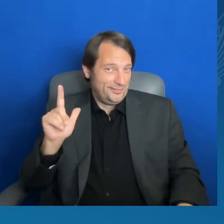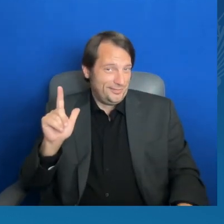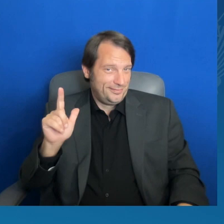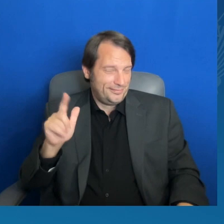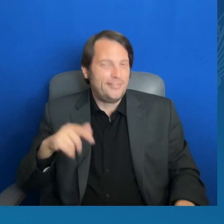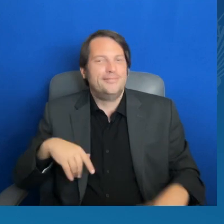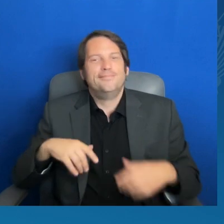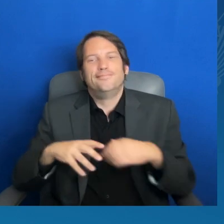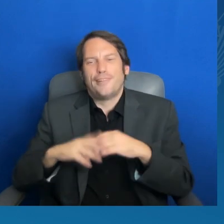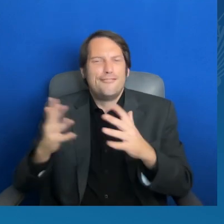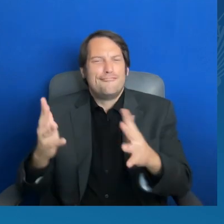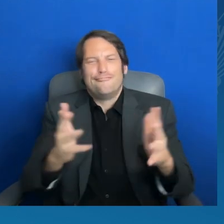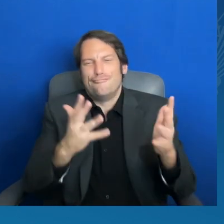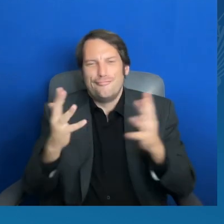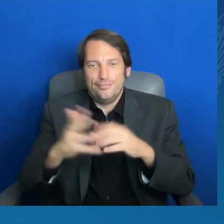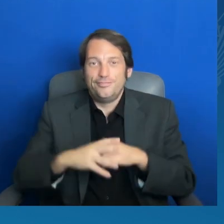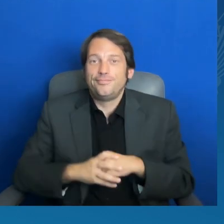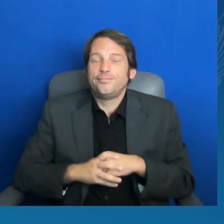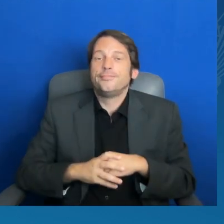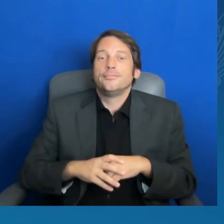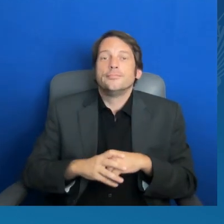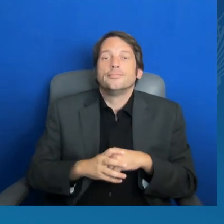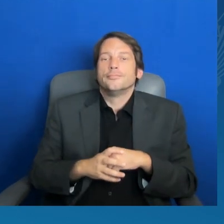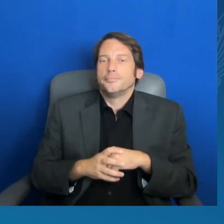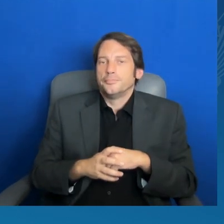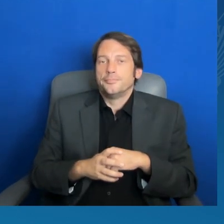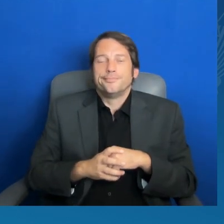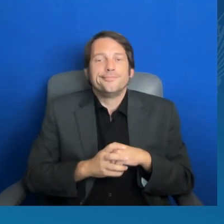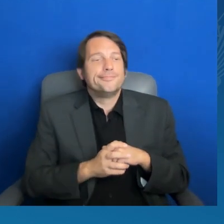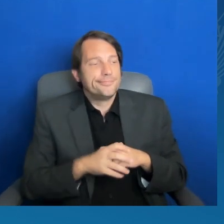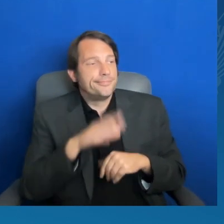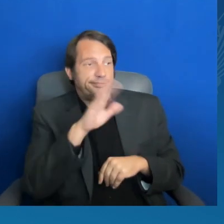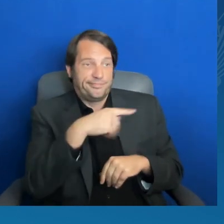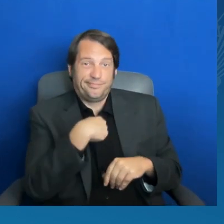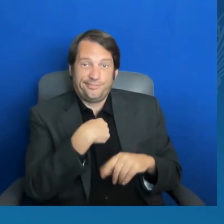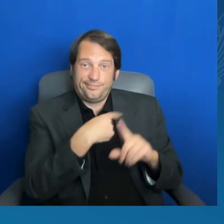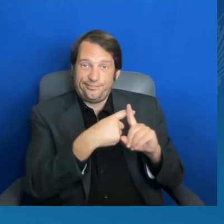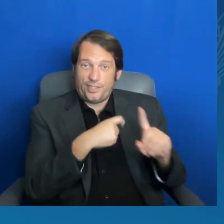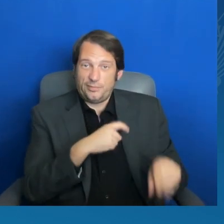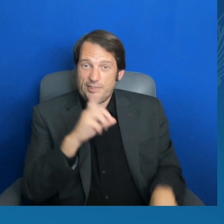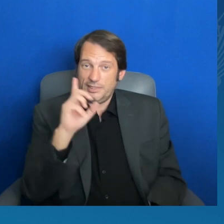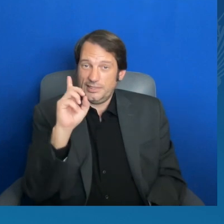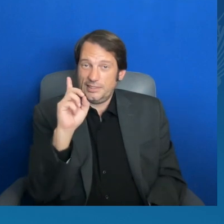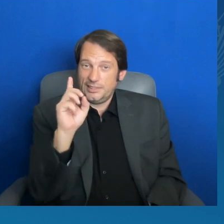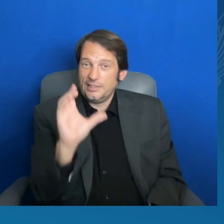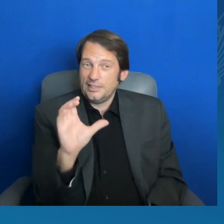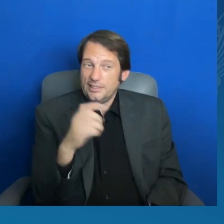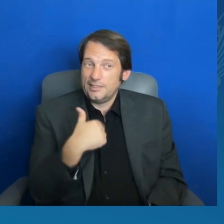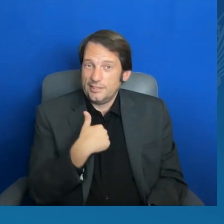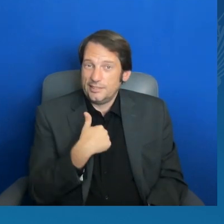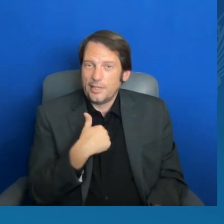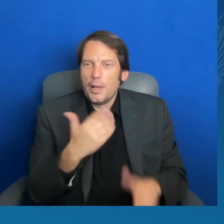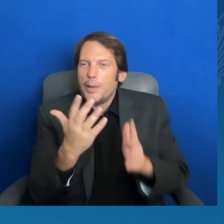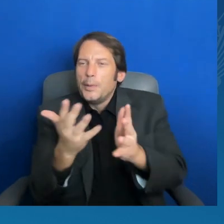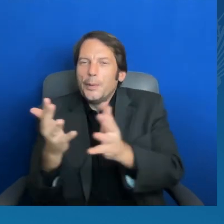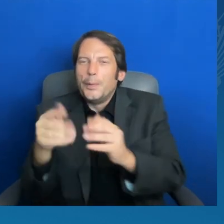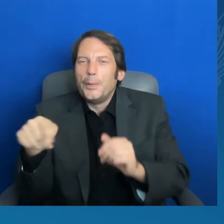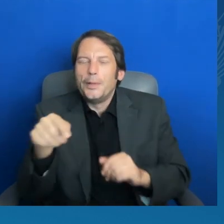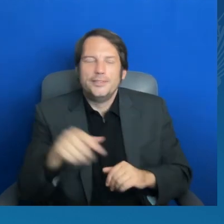that's just Virginia. The Vice President: Couldn't help it. But the -- the piece that is about the --